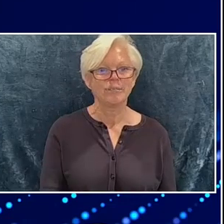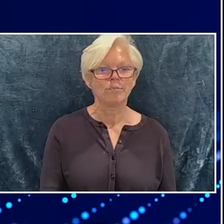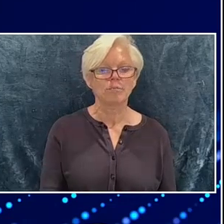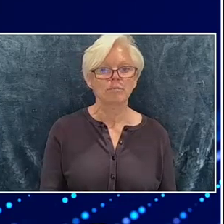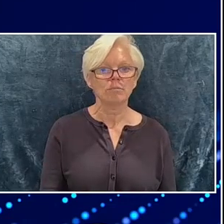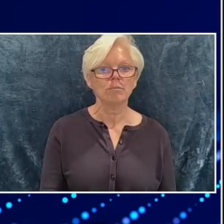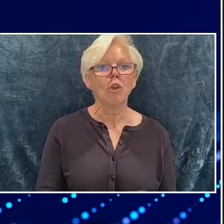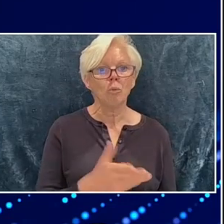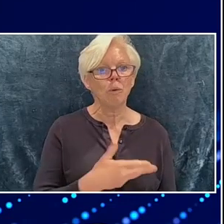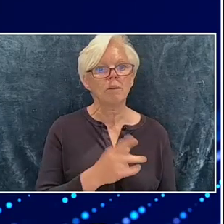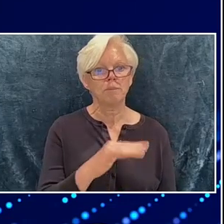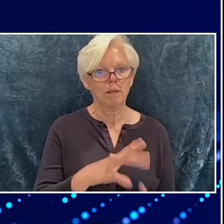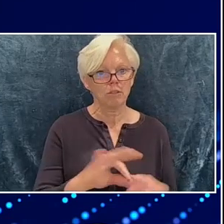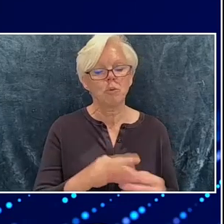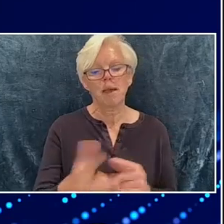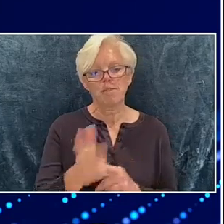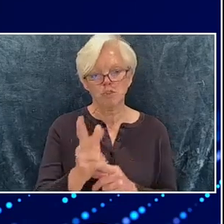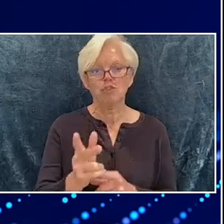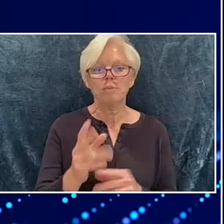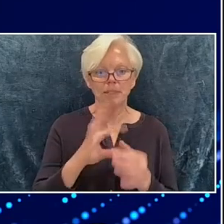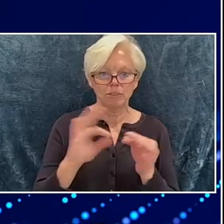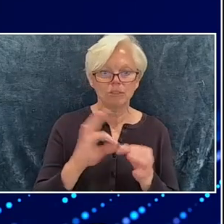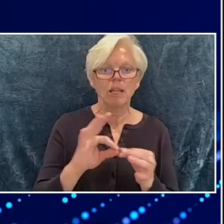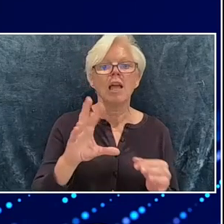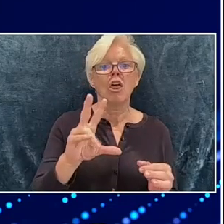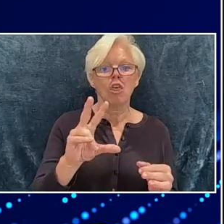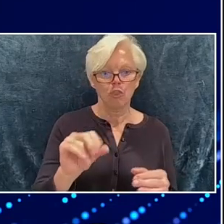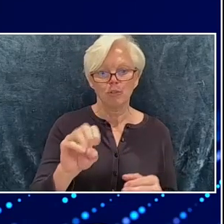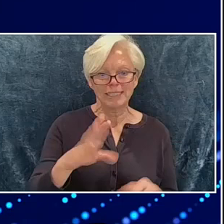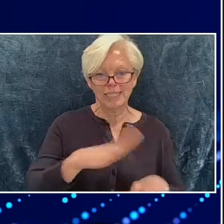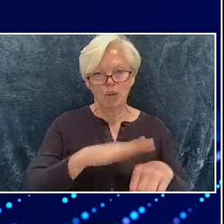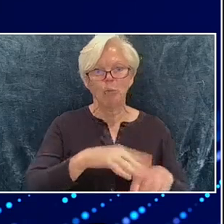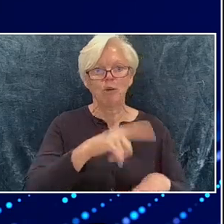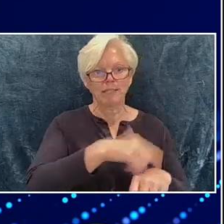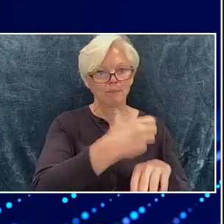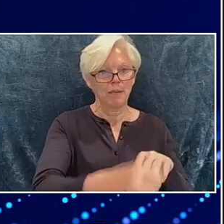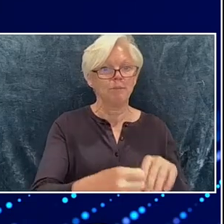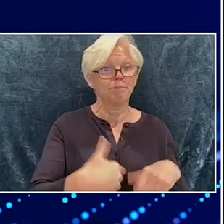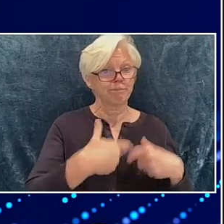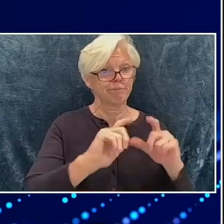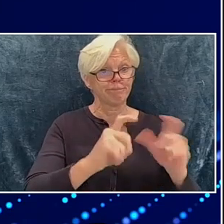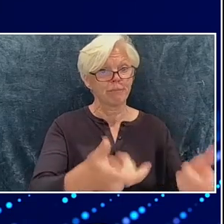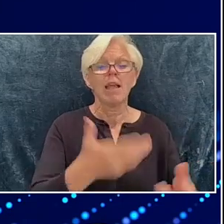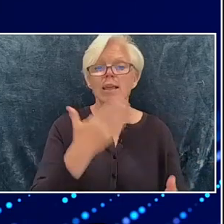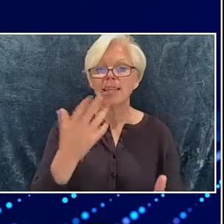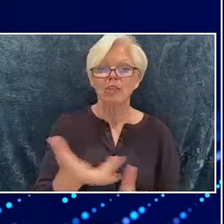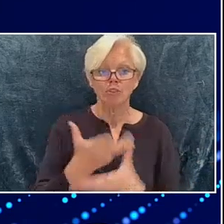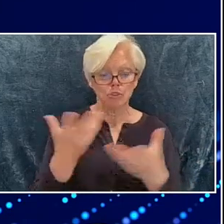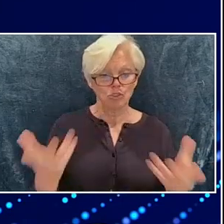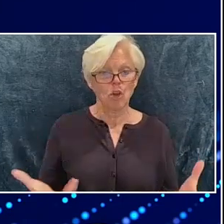You have three minutes to address the committee with a 30-second heads-up and the floor is yours. Thank you so much for having me.